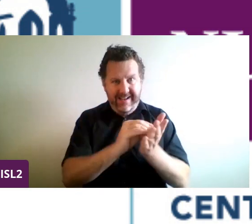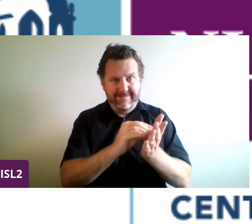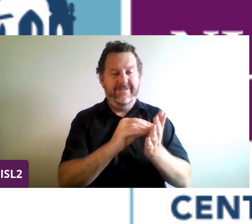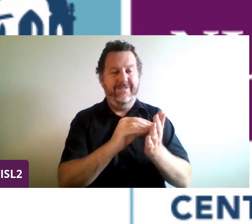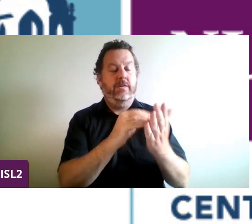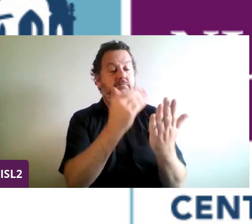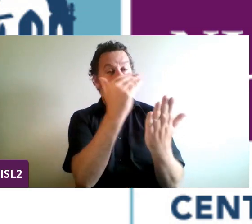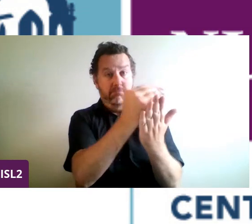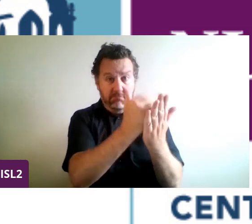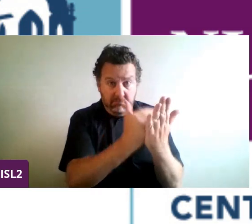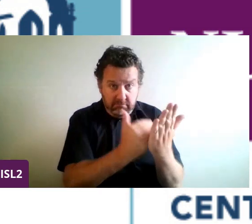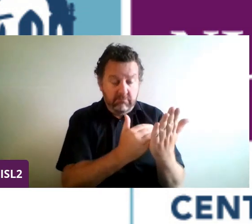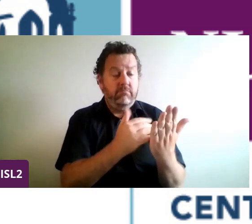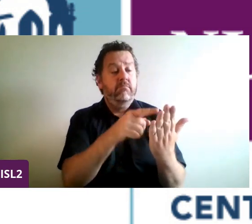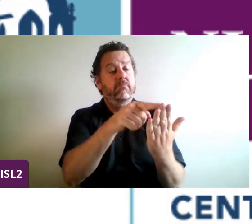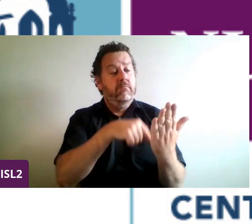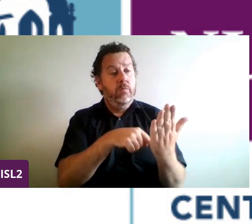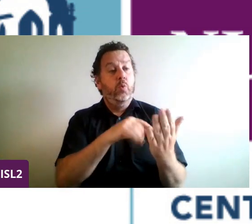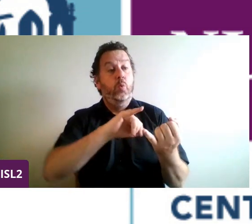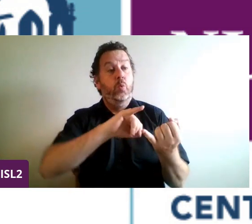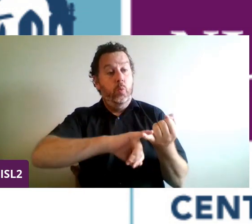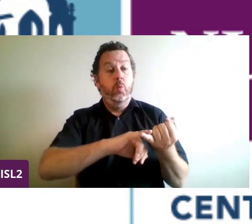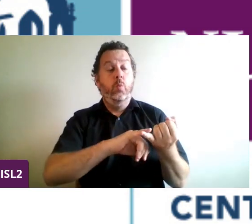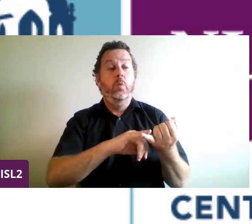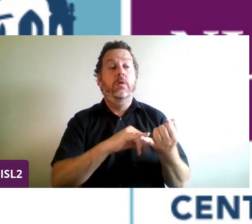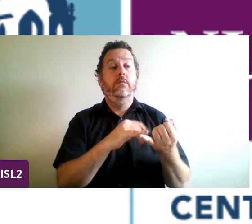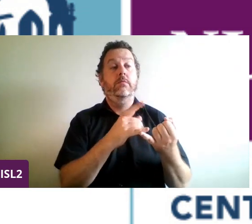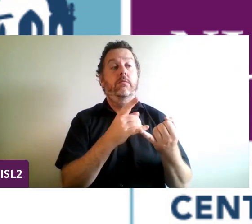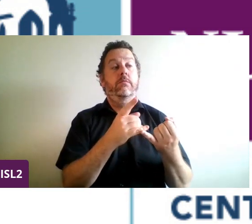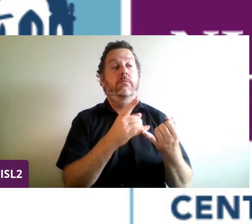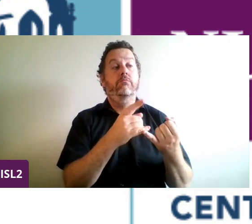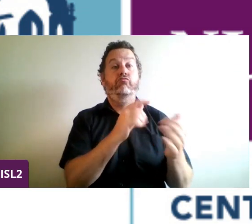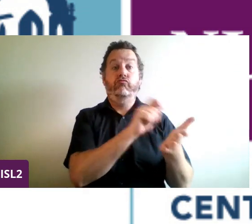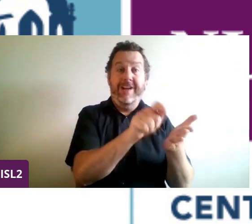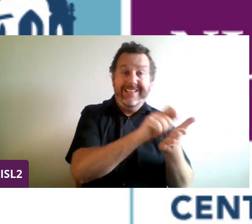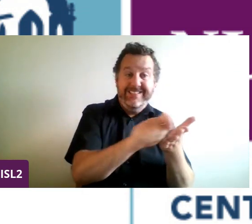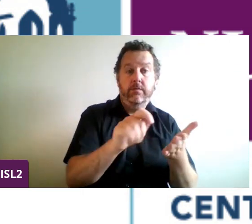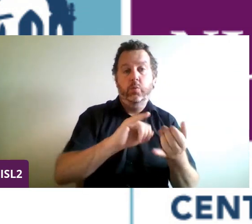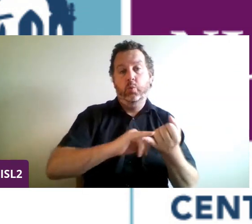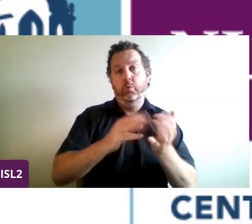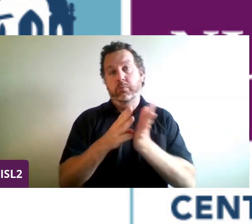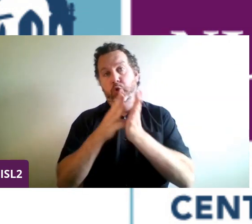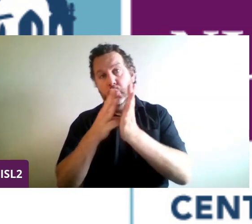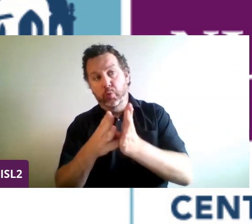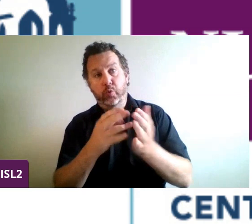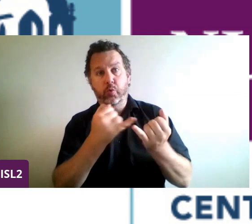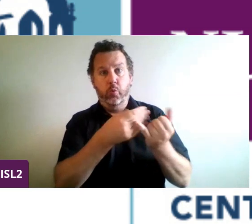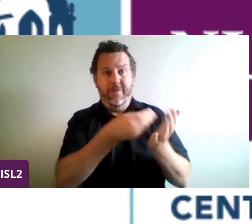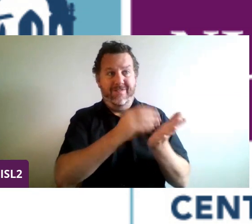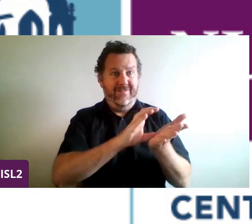directing, producing, financing all of these projects. Until the lens